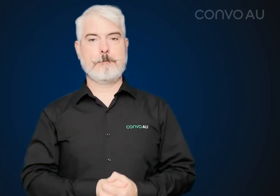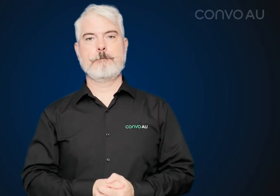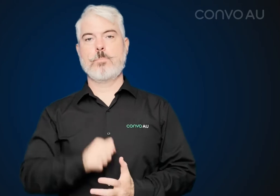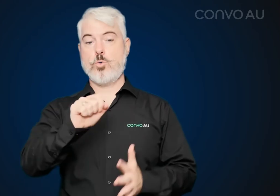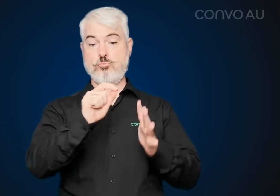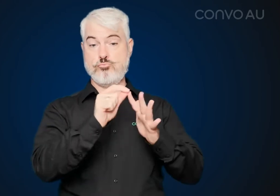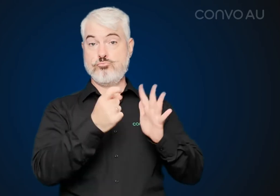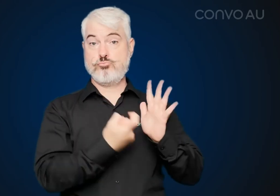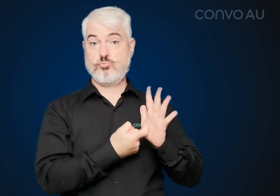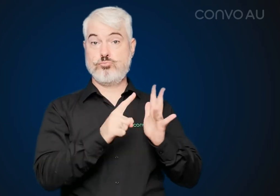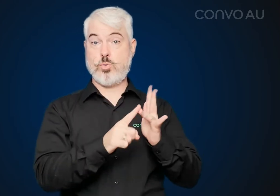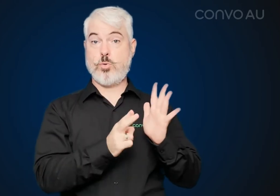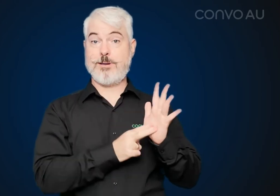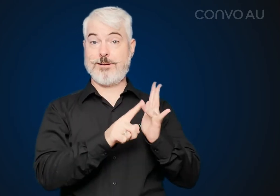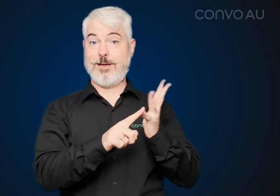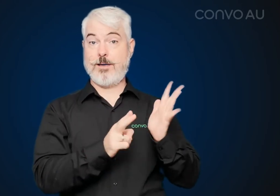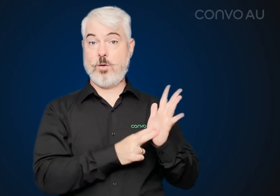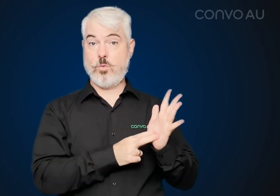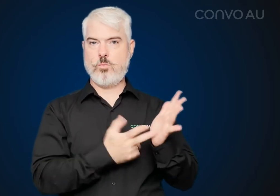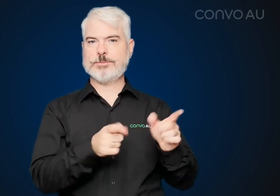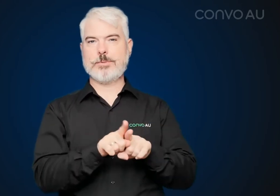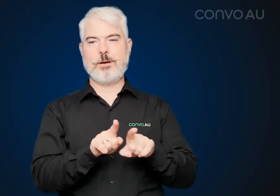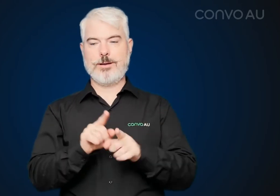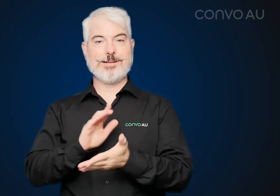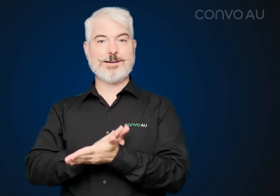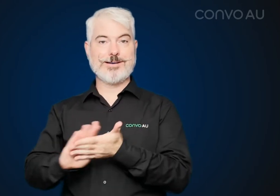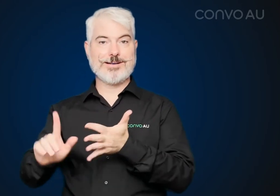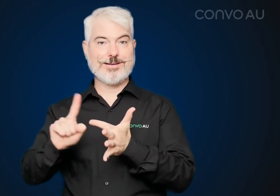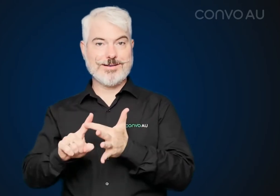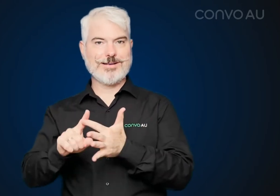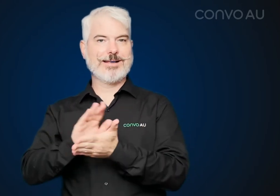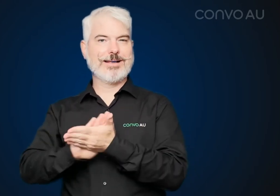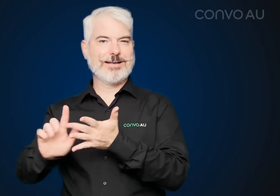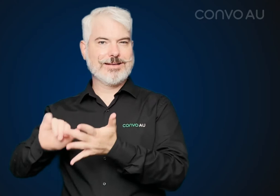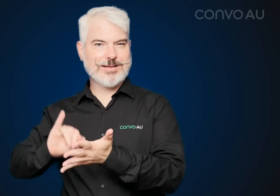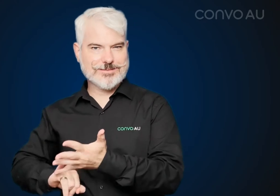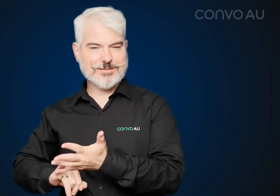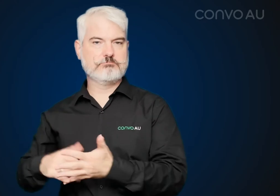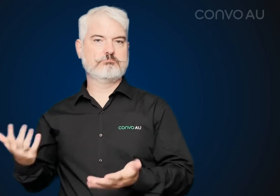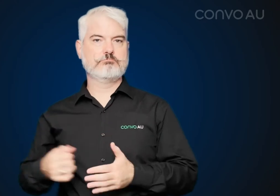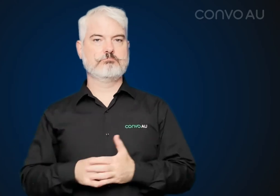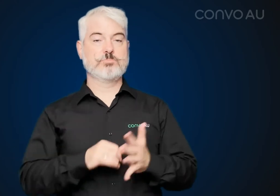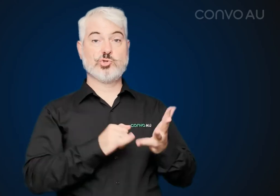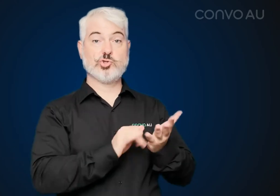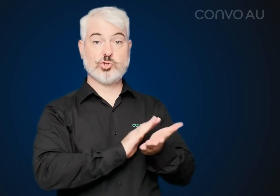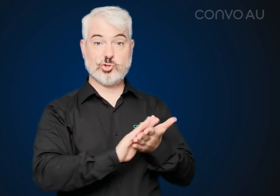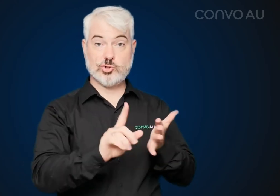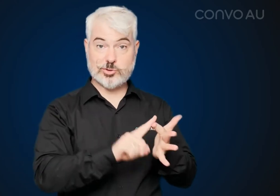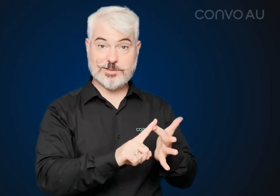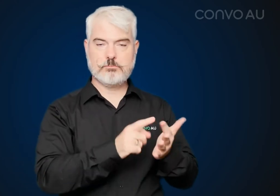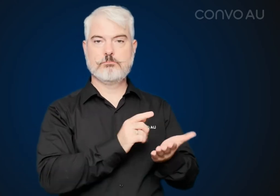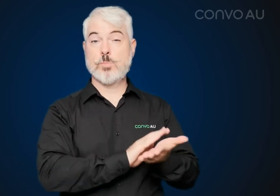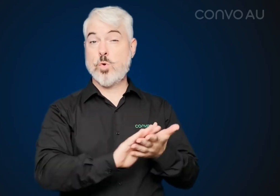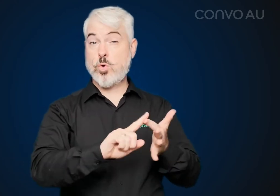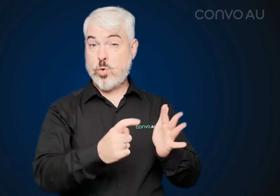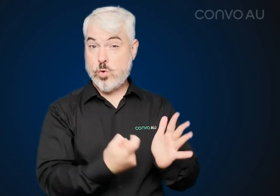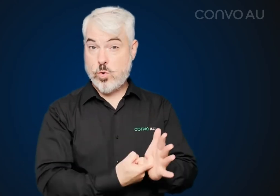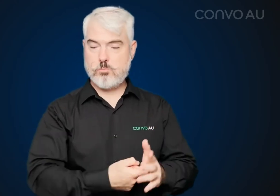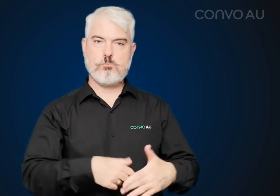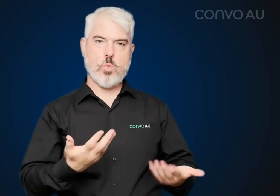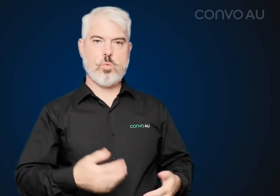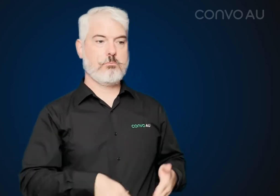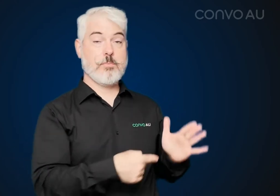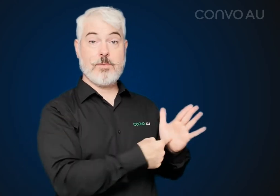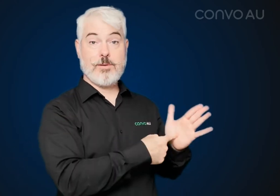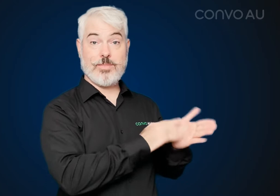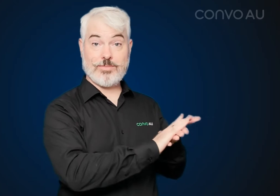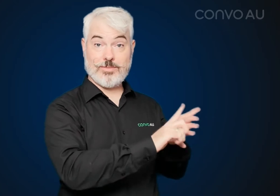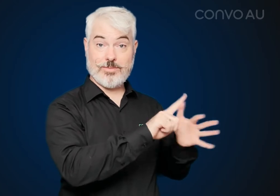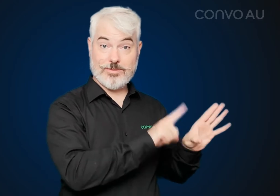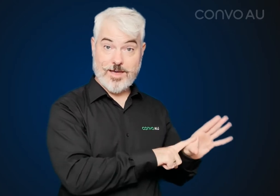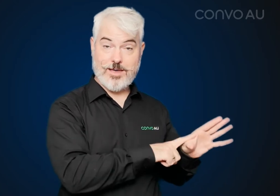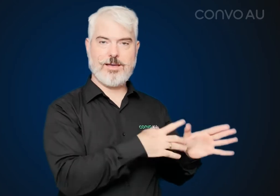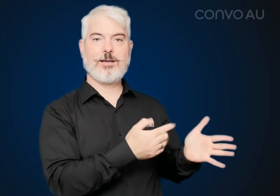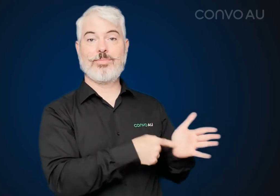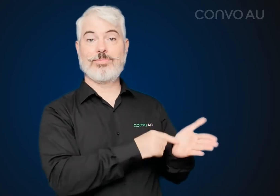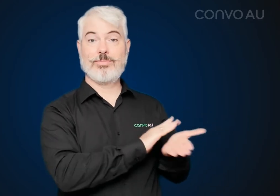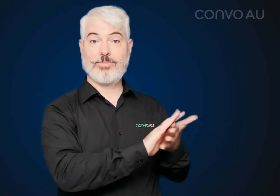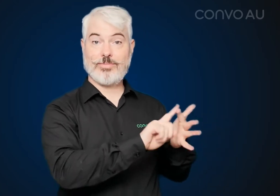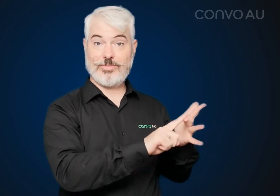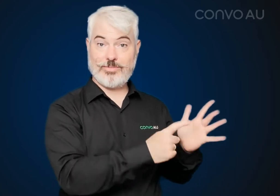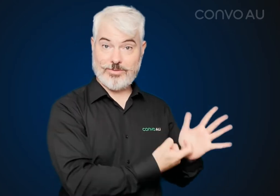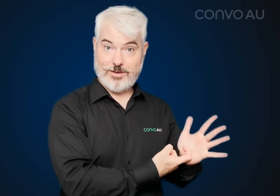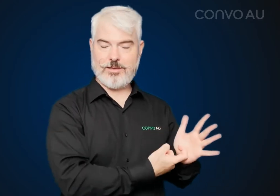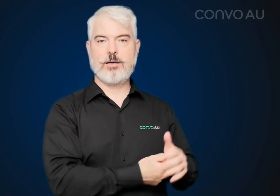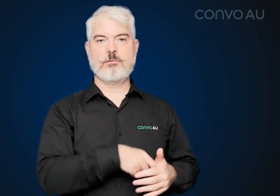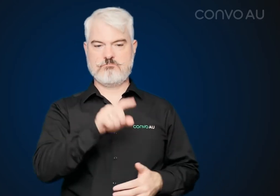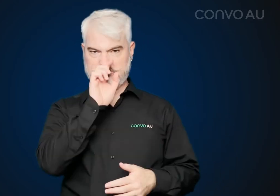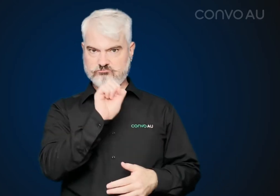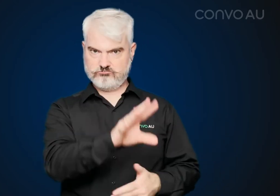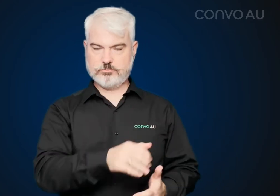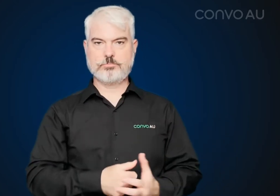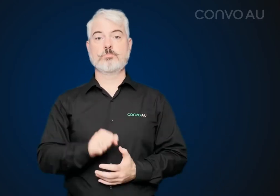pronouns (eg. he/his, she/her, they/their),